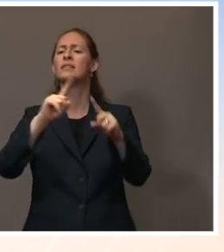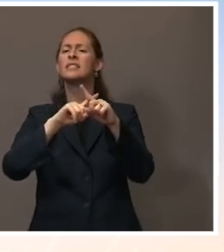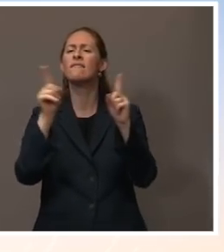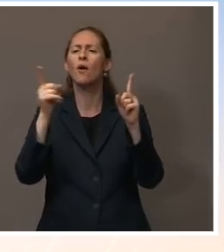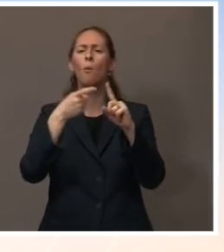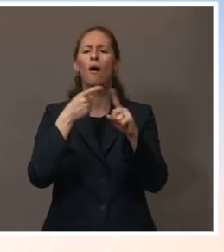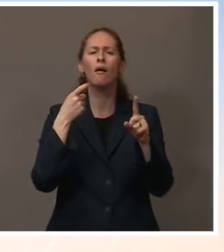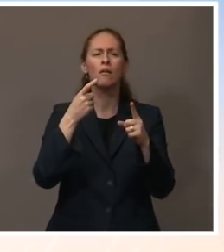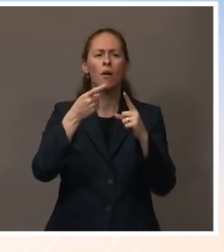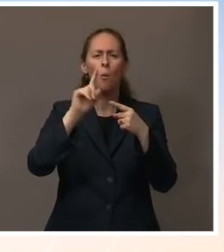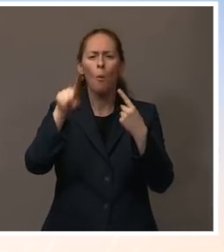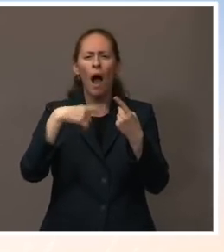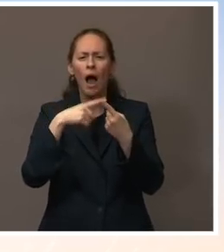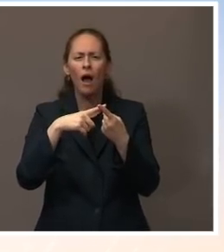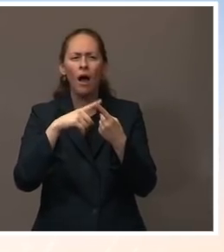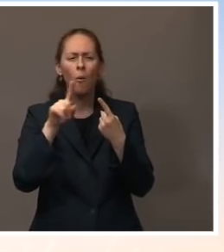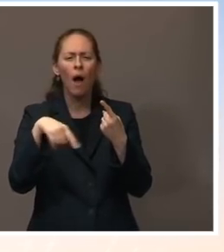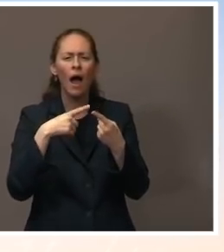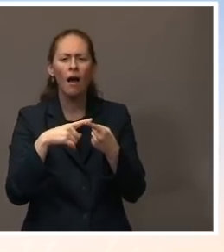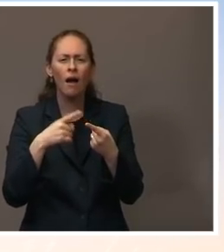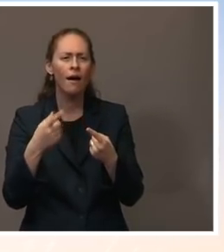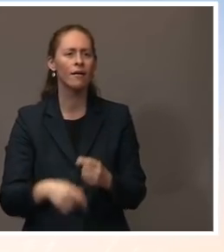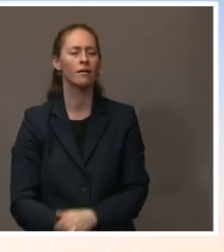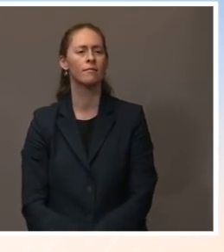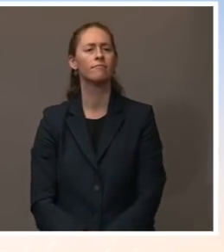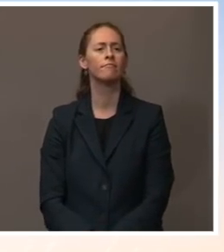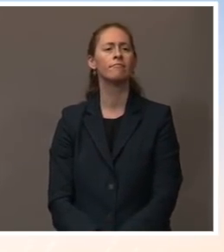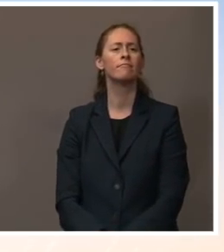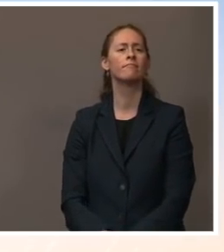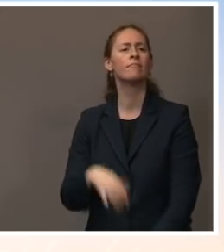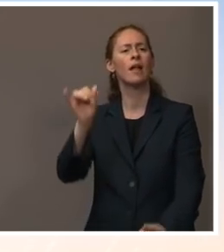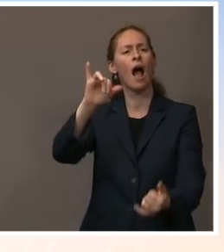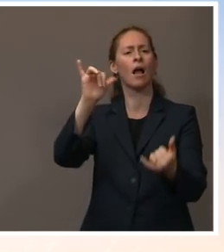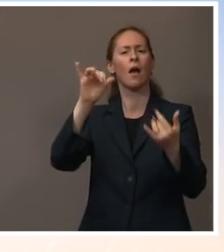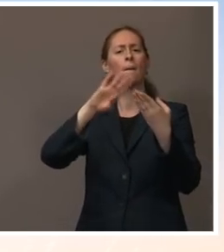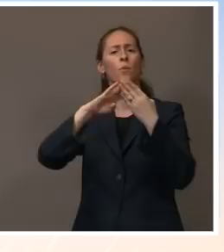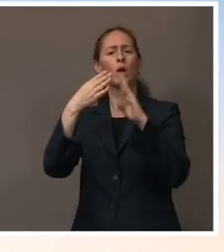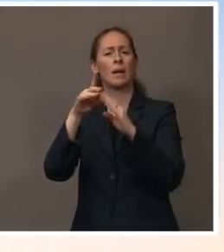The Press: I mean, you know, community policing was in place during the Clinton years; it was taken away.